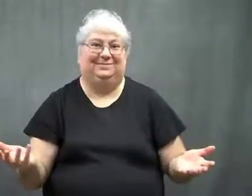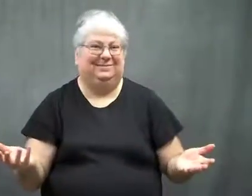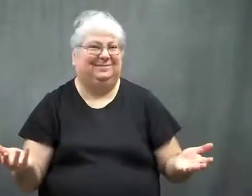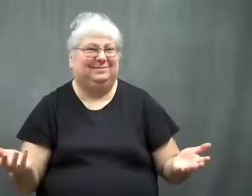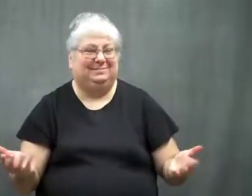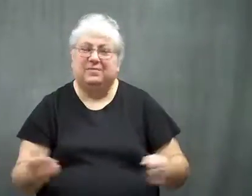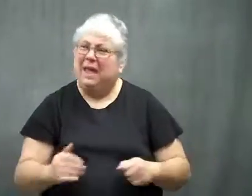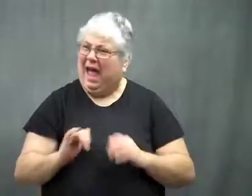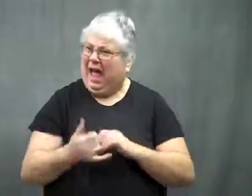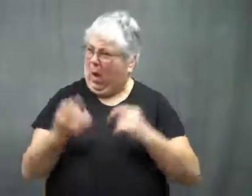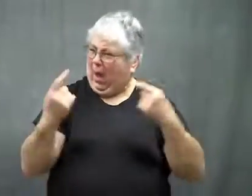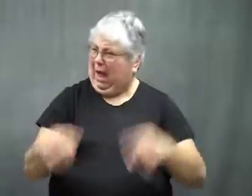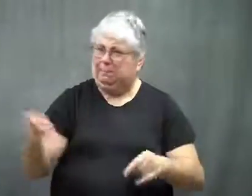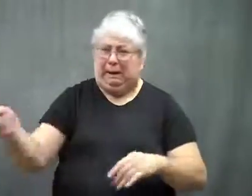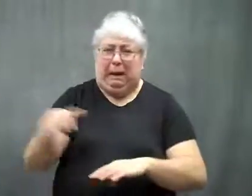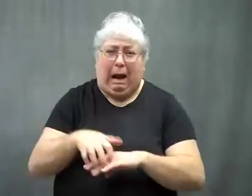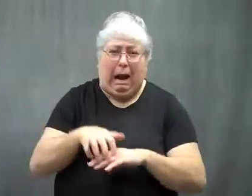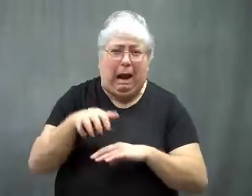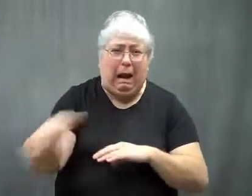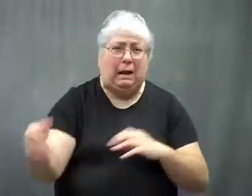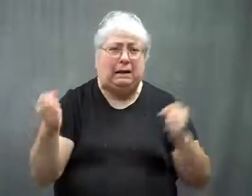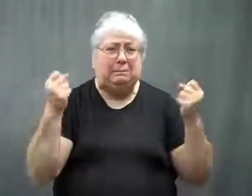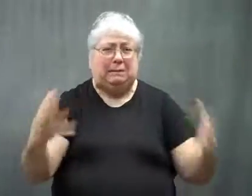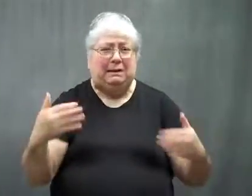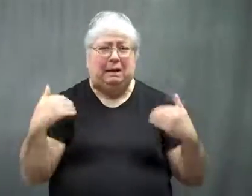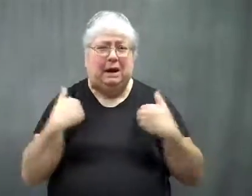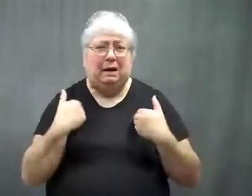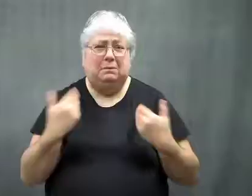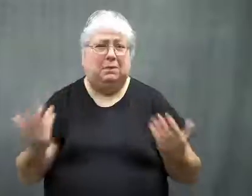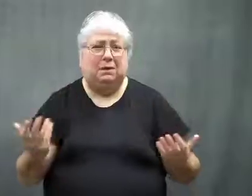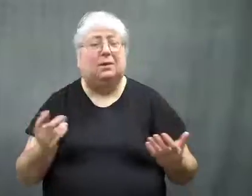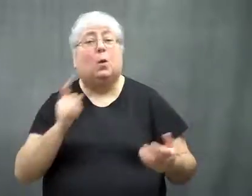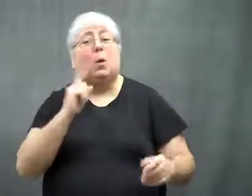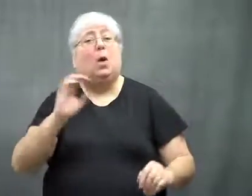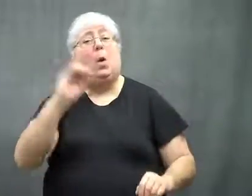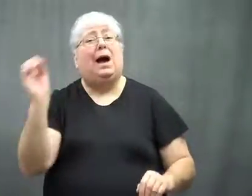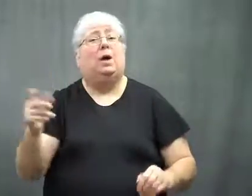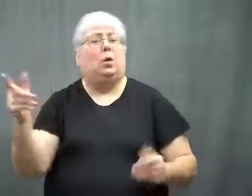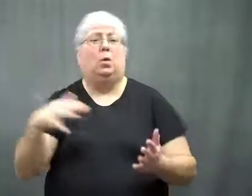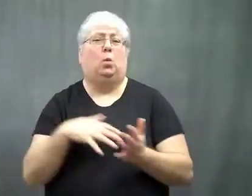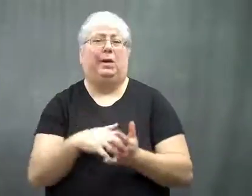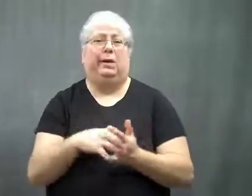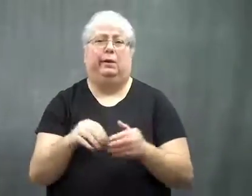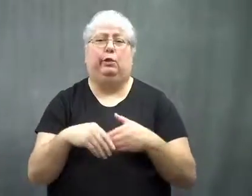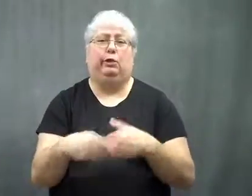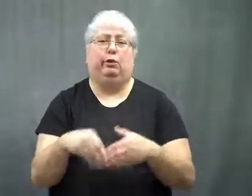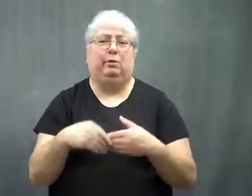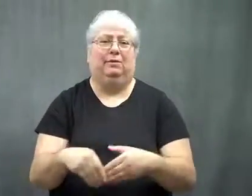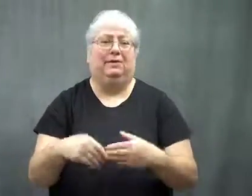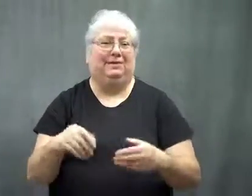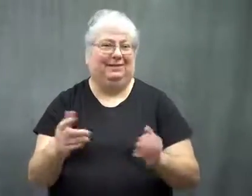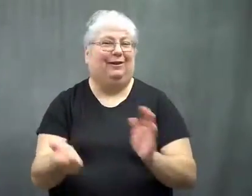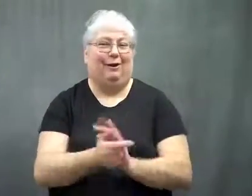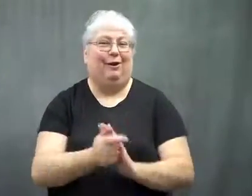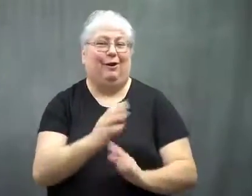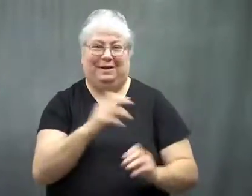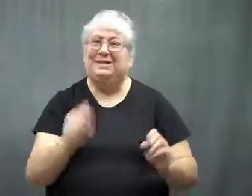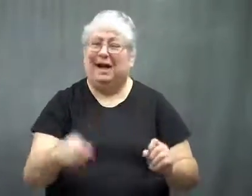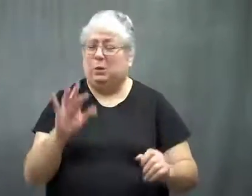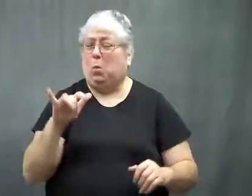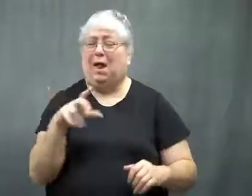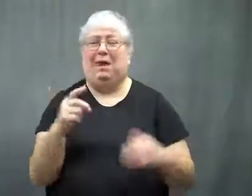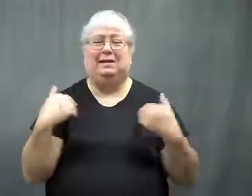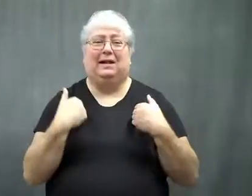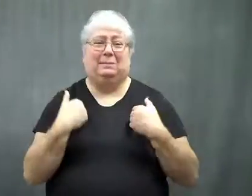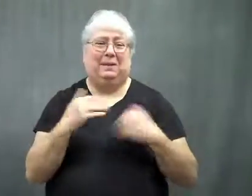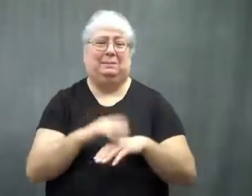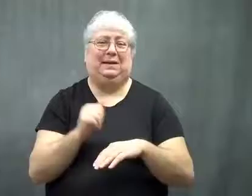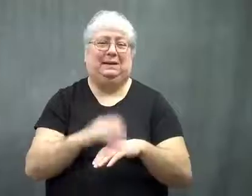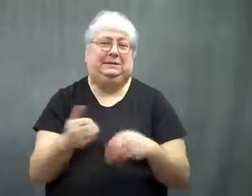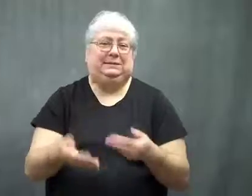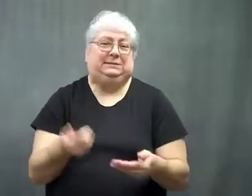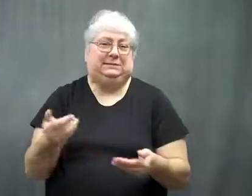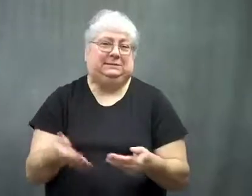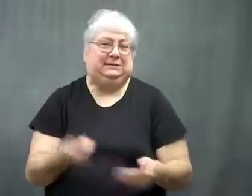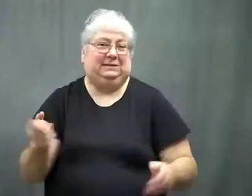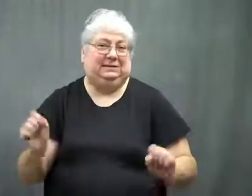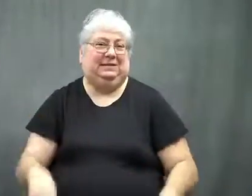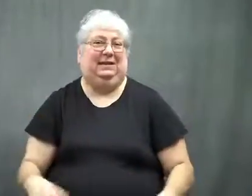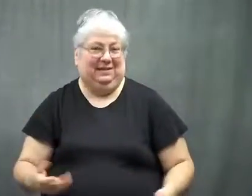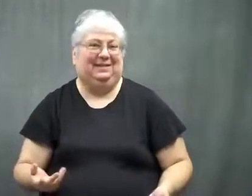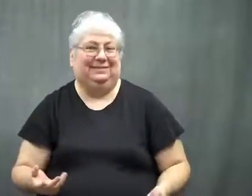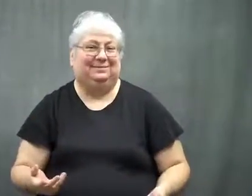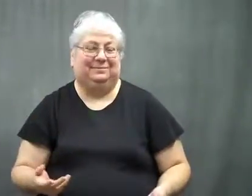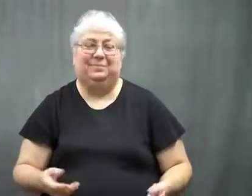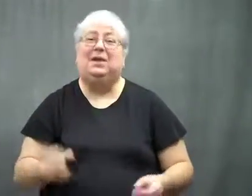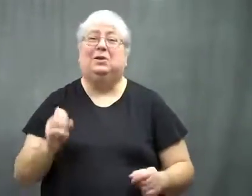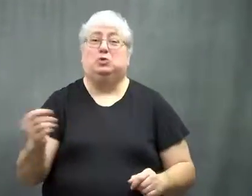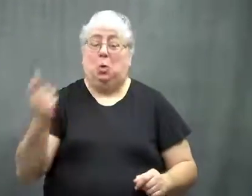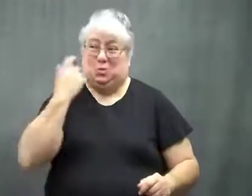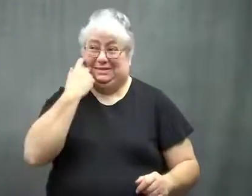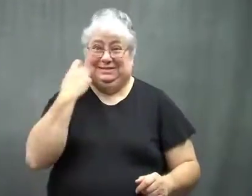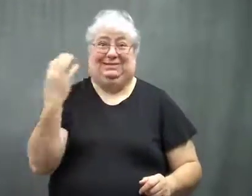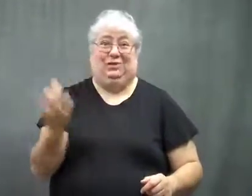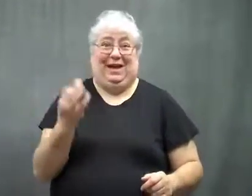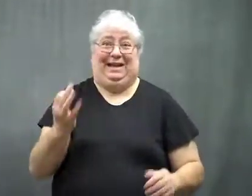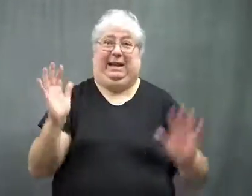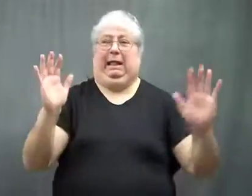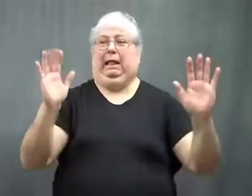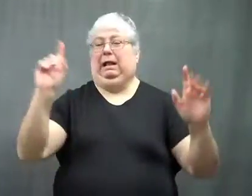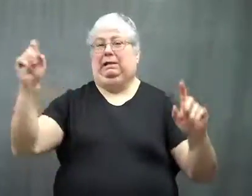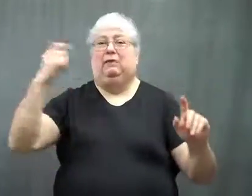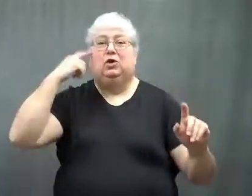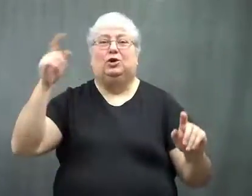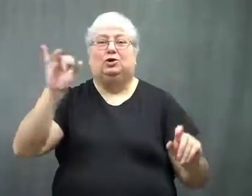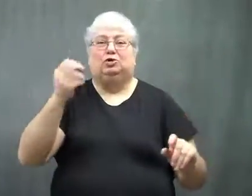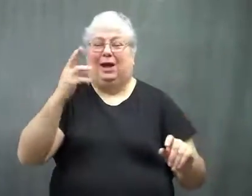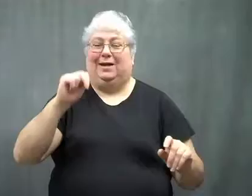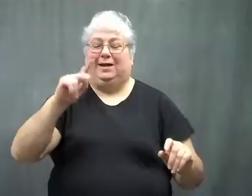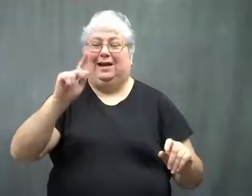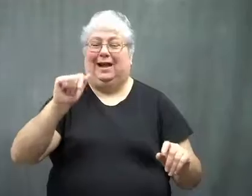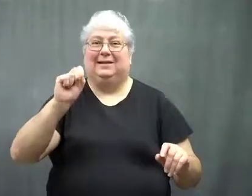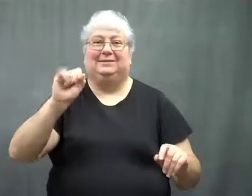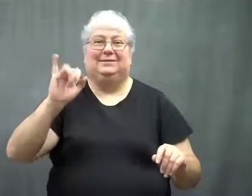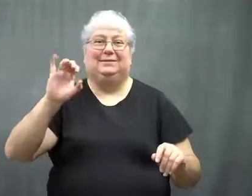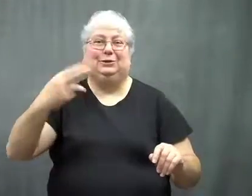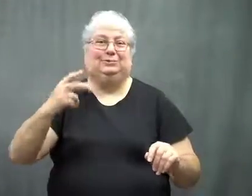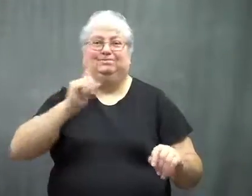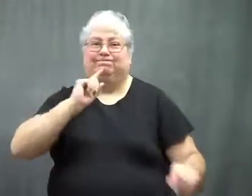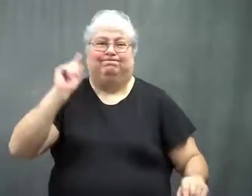He was able to have so many animals because Ohio has very weak laws regarding that.